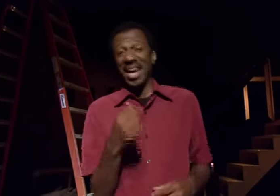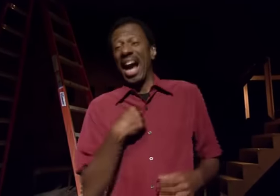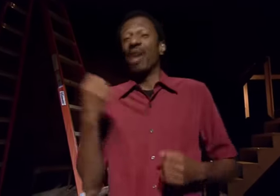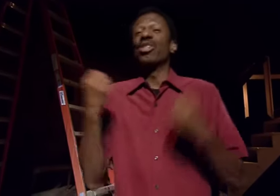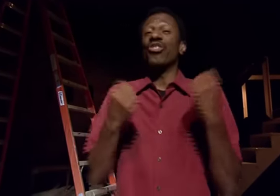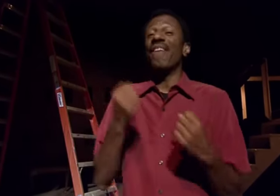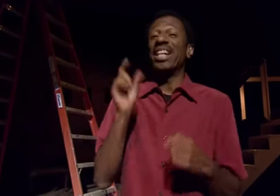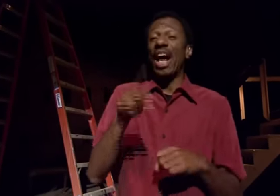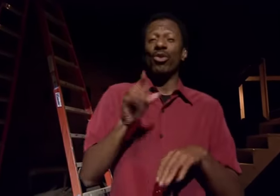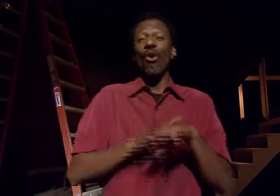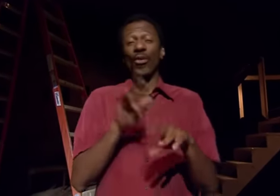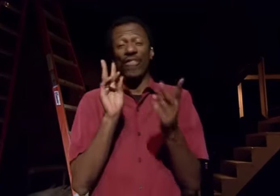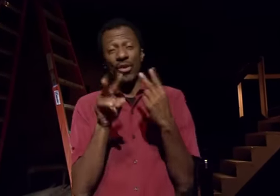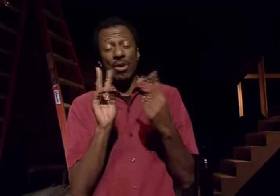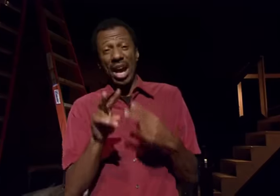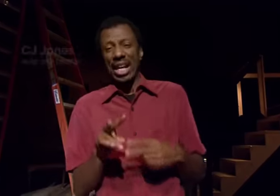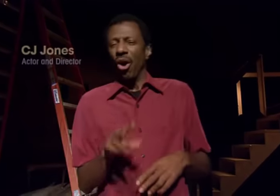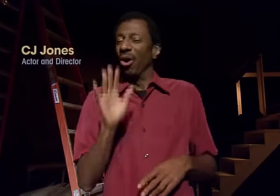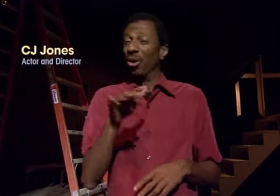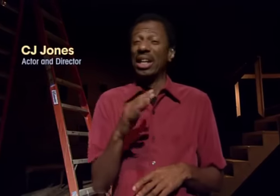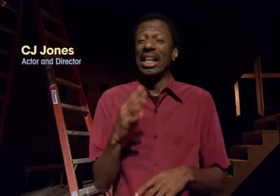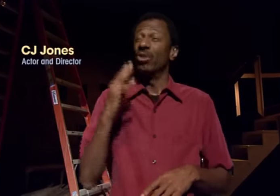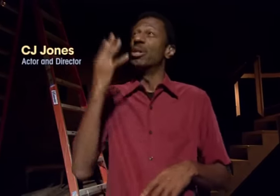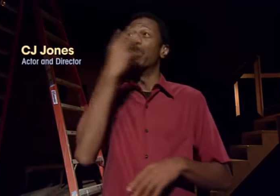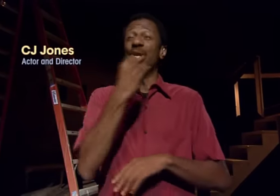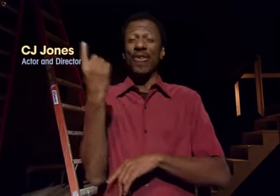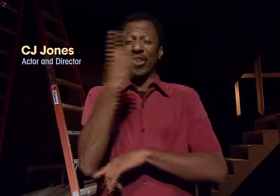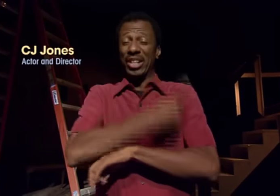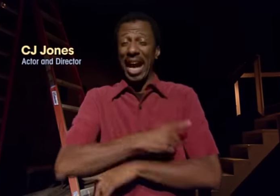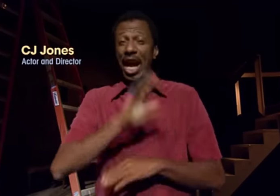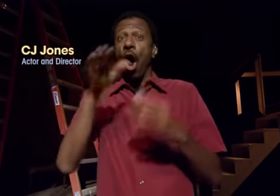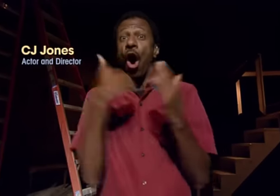I was driving down on the freeway-- oh, it was a beautiful day.